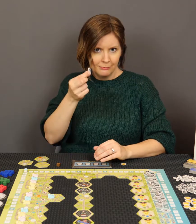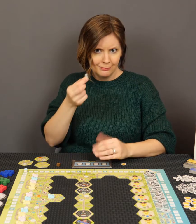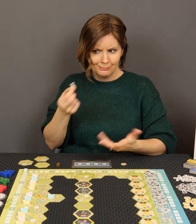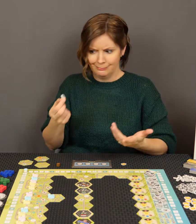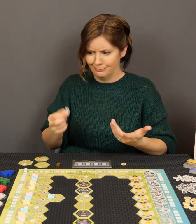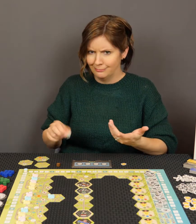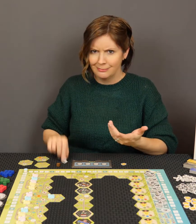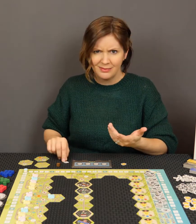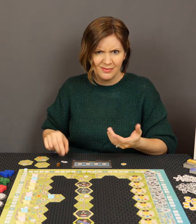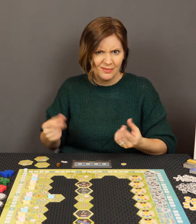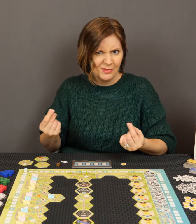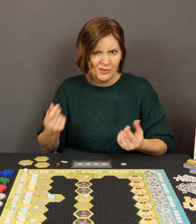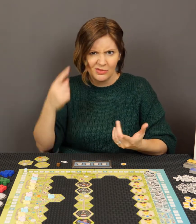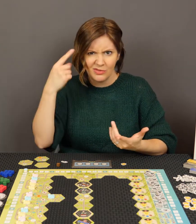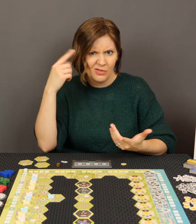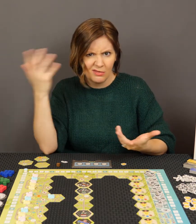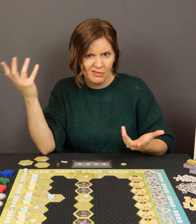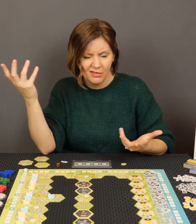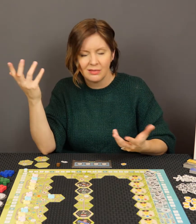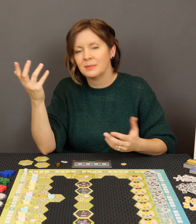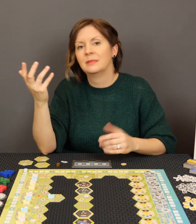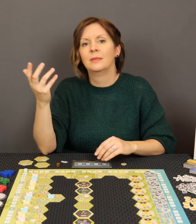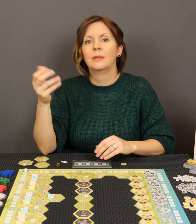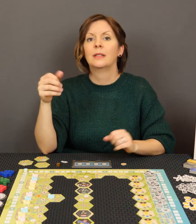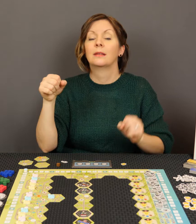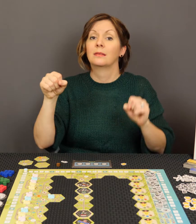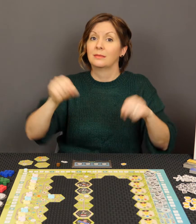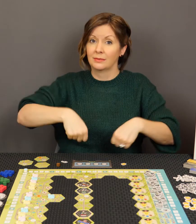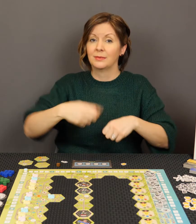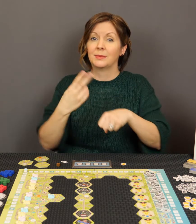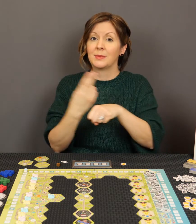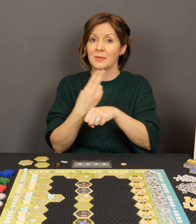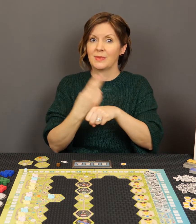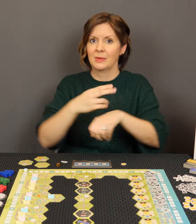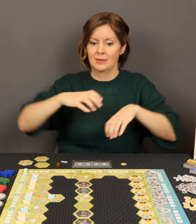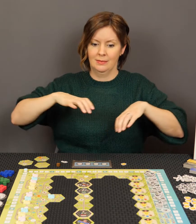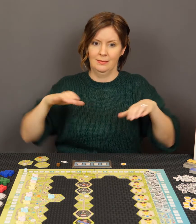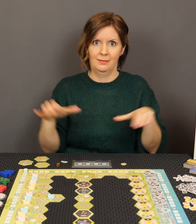Now these whistles... what do they do?